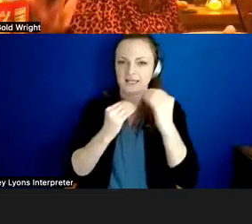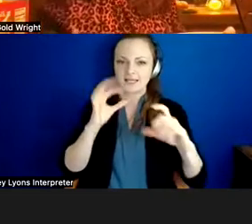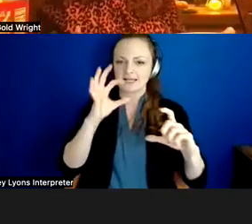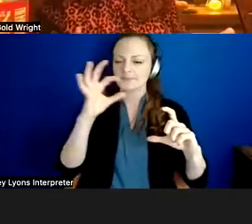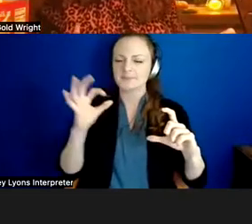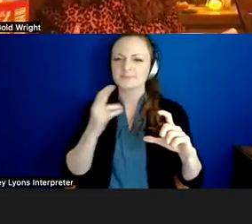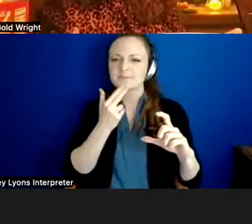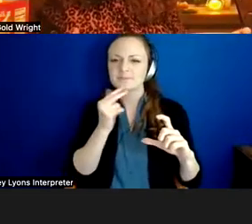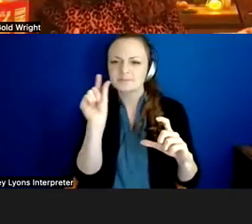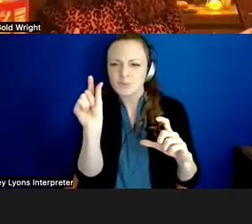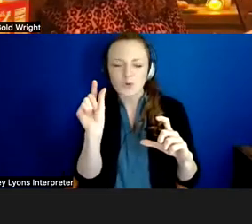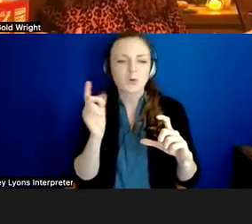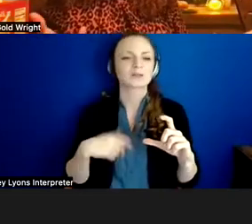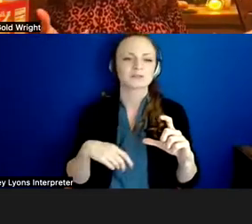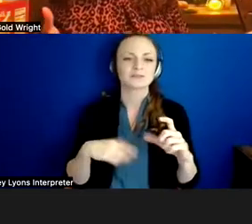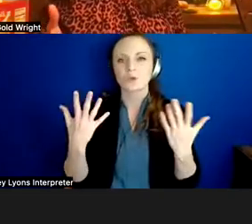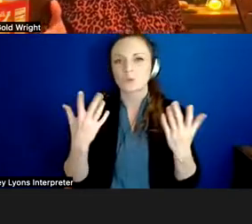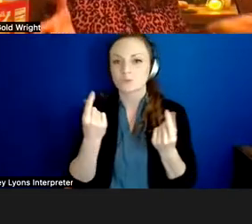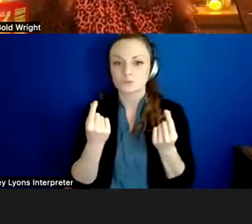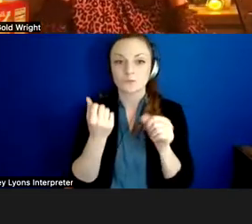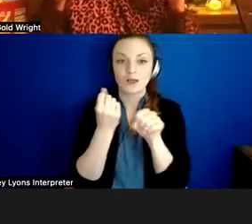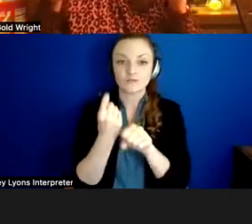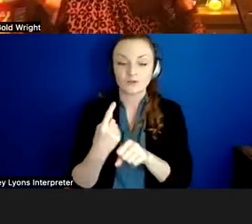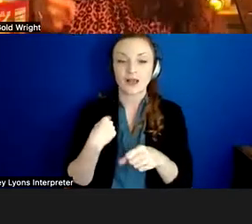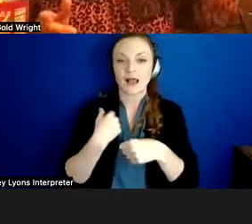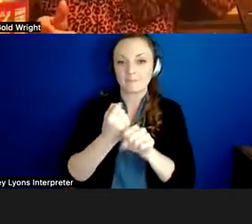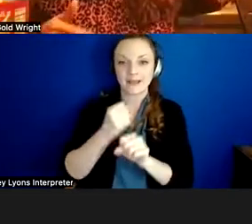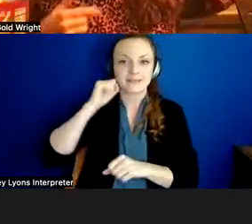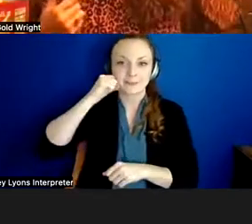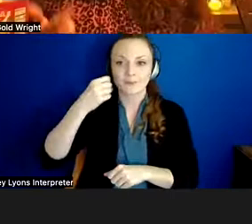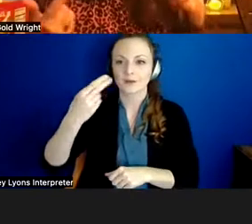make harasset and there's a big bowl of it. 19:32:34 The ferocious is the apple stuff.